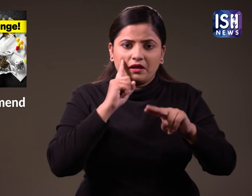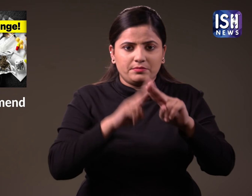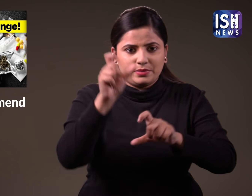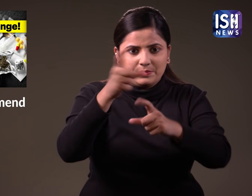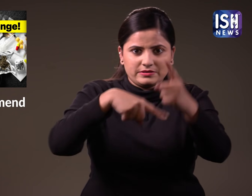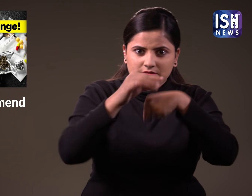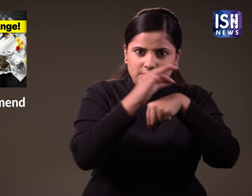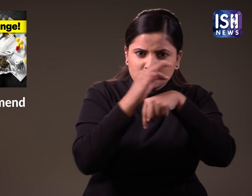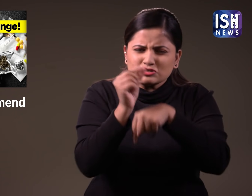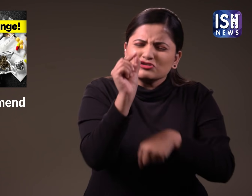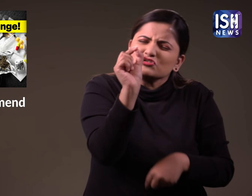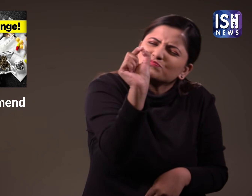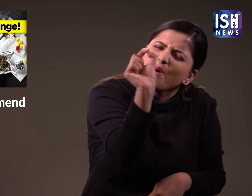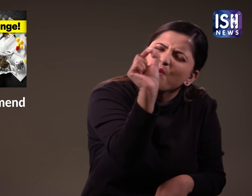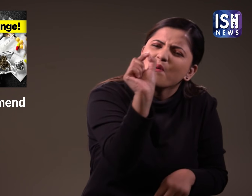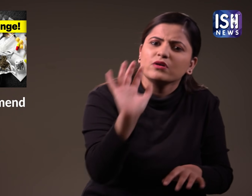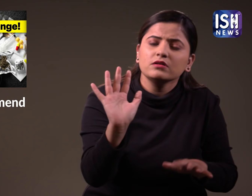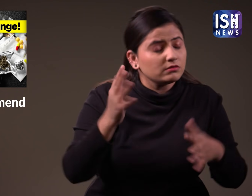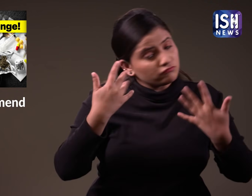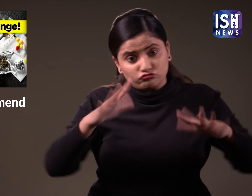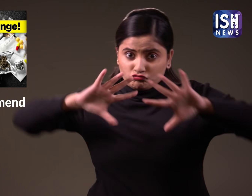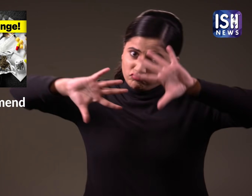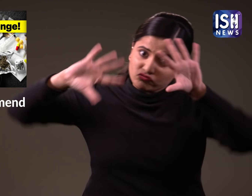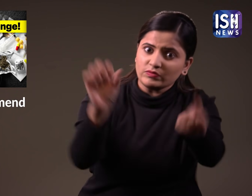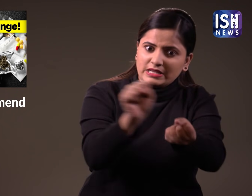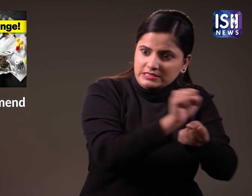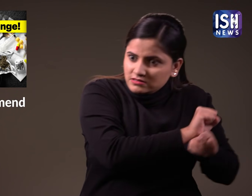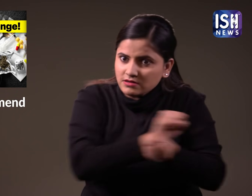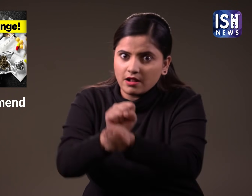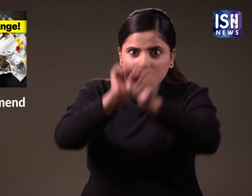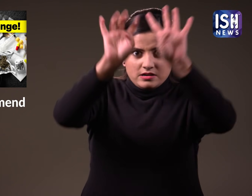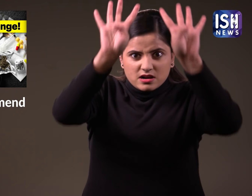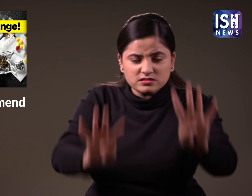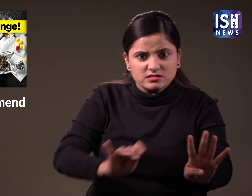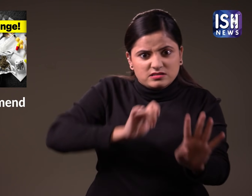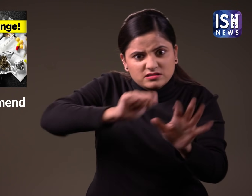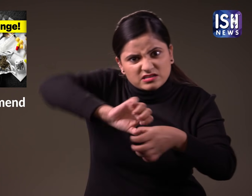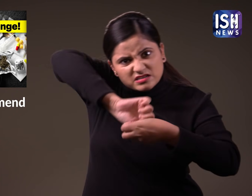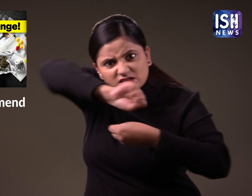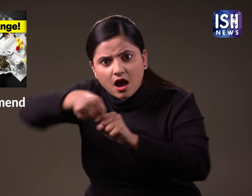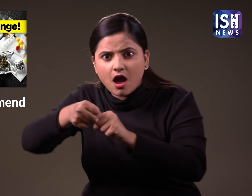For possession of small quantities of drugs, the person is caught and jailed,